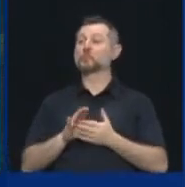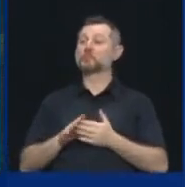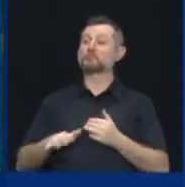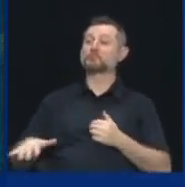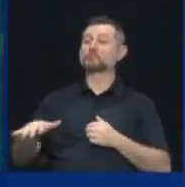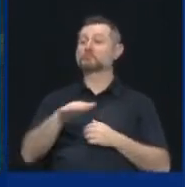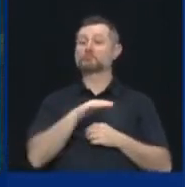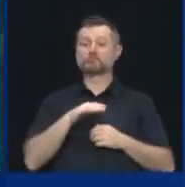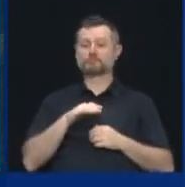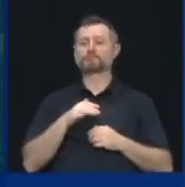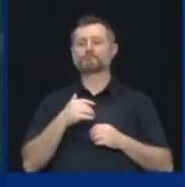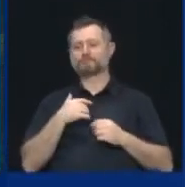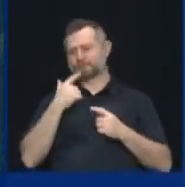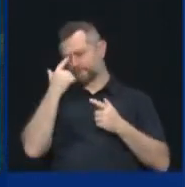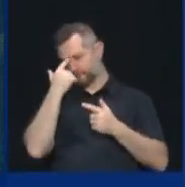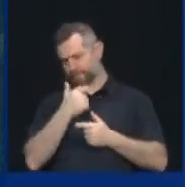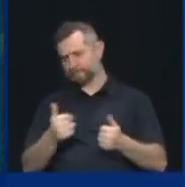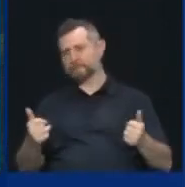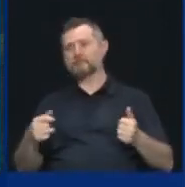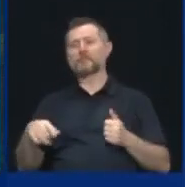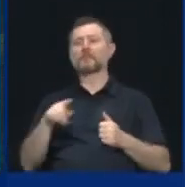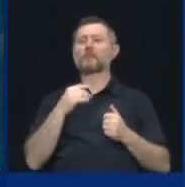GUIDES I FOR SEVERAL WEEKS.